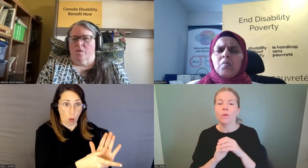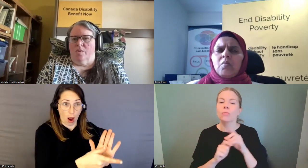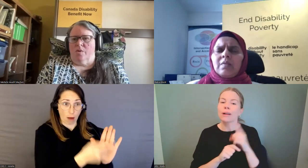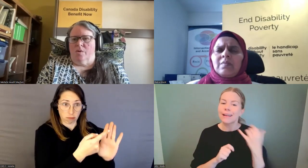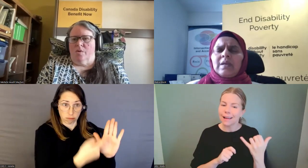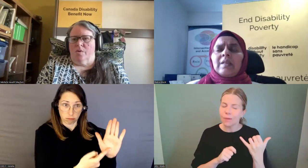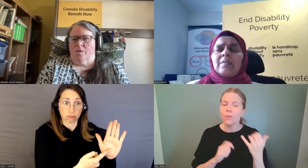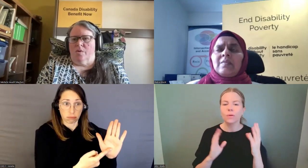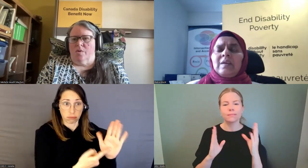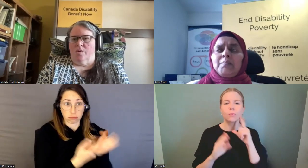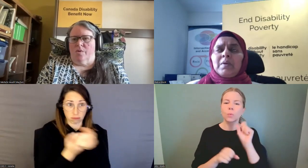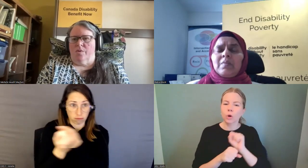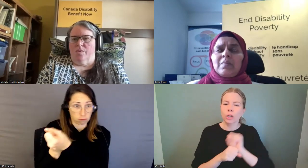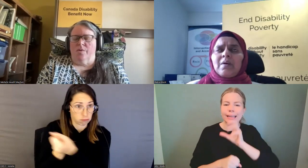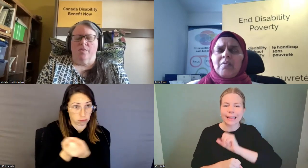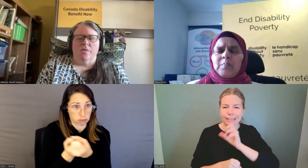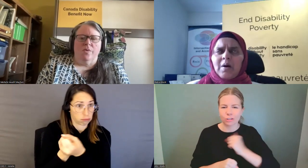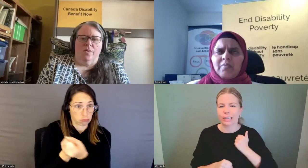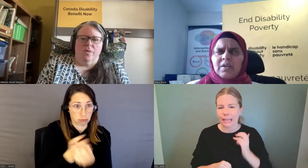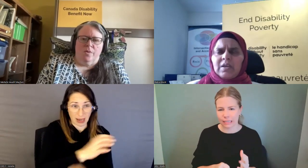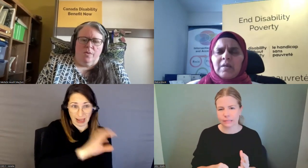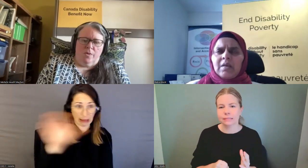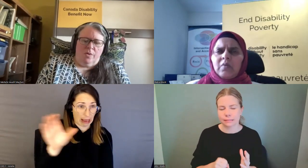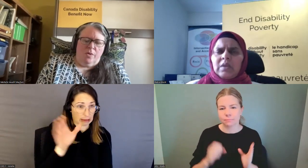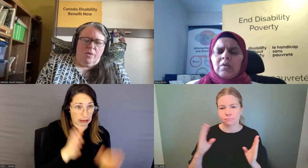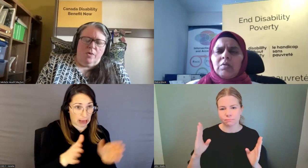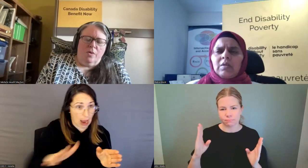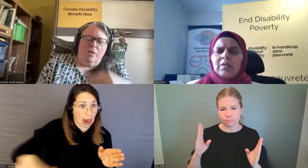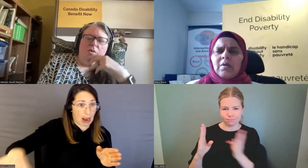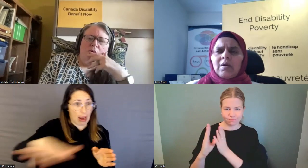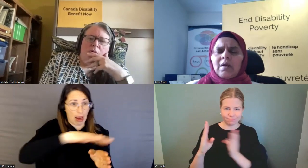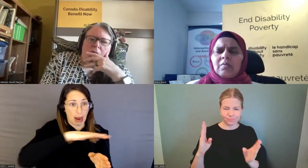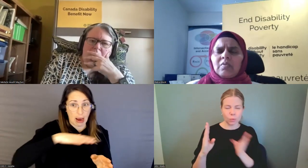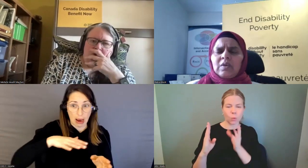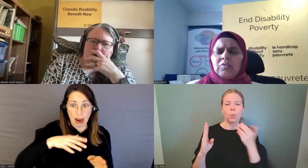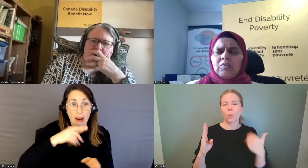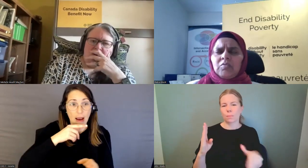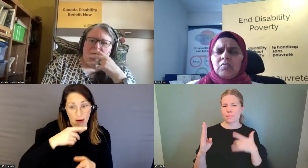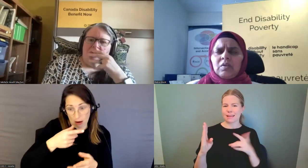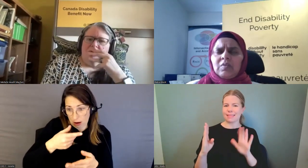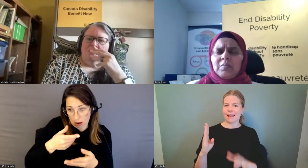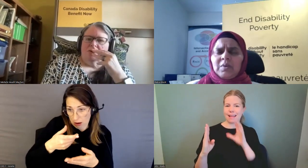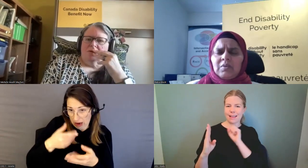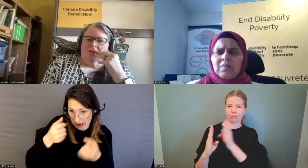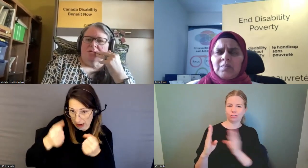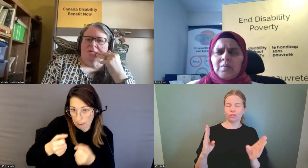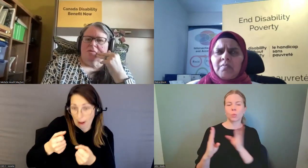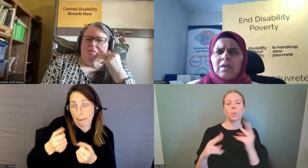ONES IN THE DEEPEST OF POVERTY. WE KNOW THERE ARE SENIORS WITH DISABILITIES IN POVERTY.